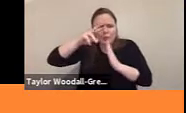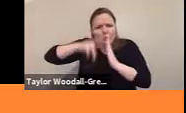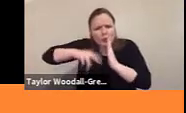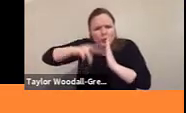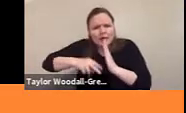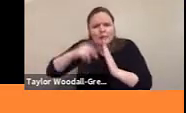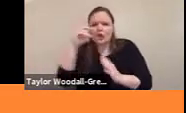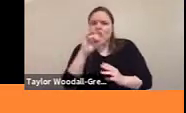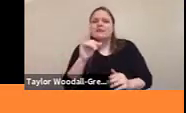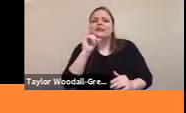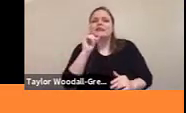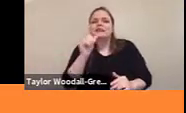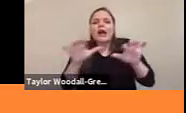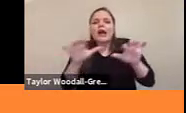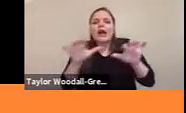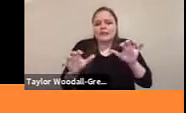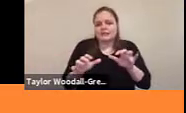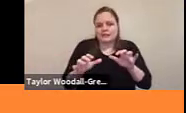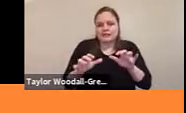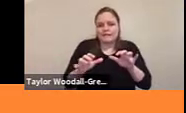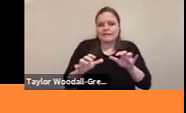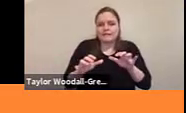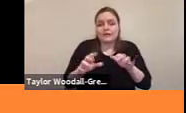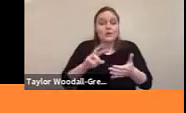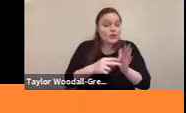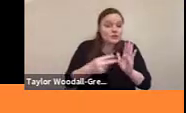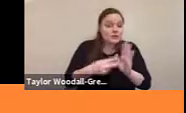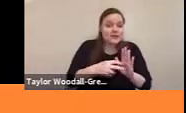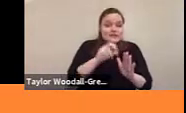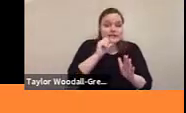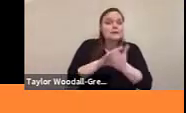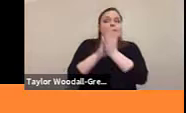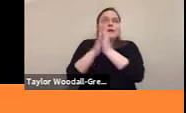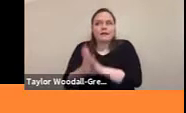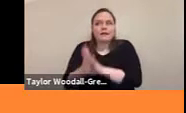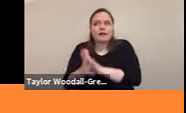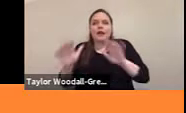Which means it doesn't become active until you fill out all the form fields, for instance.